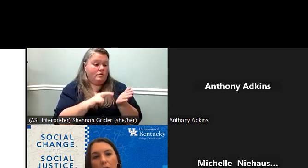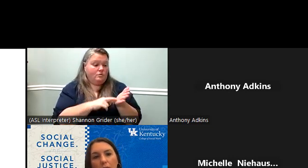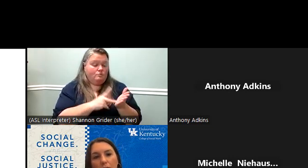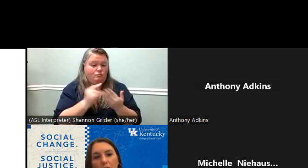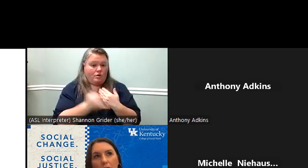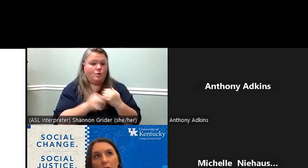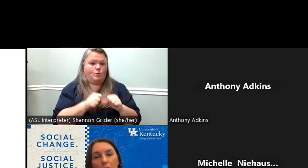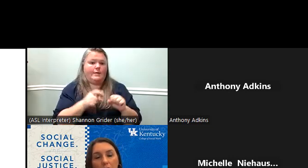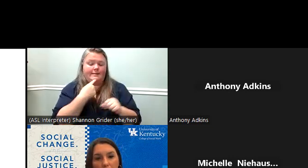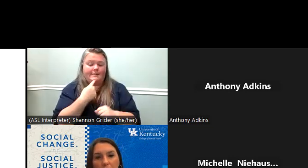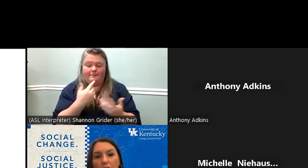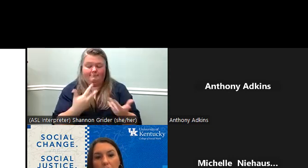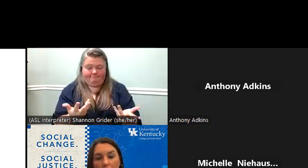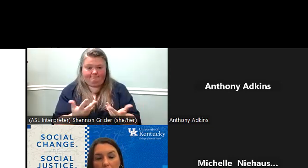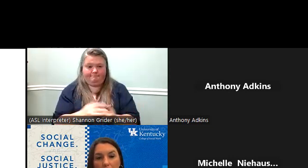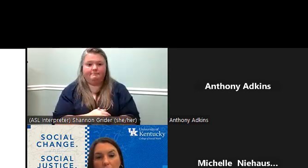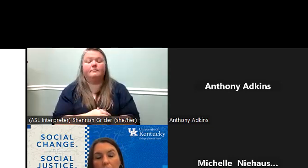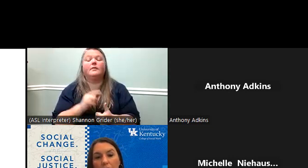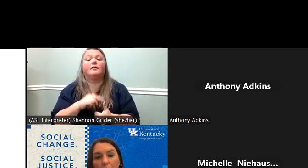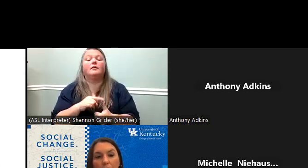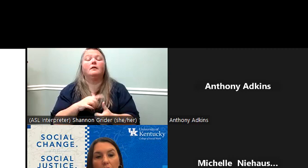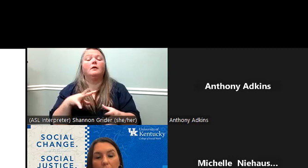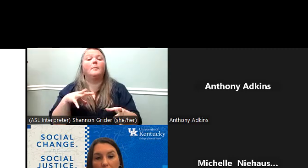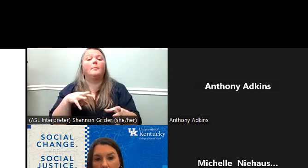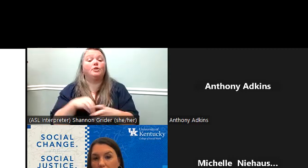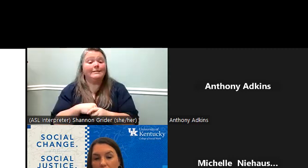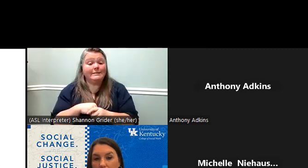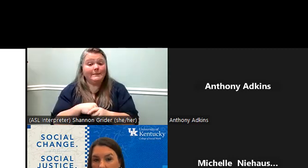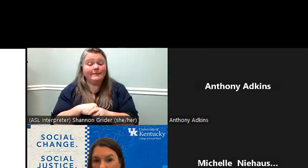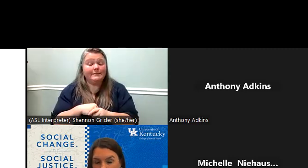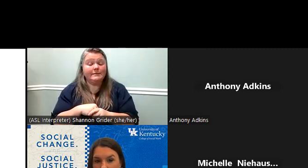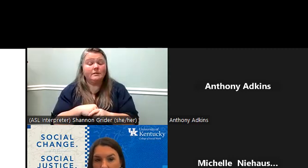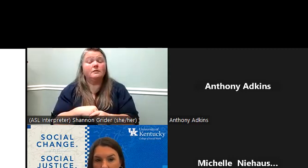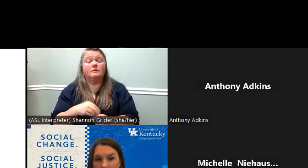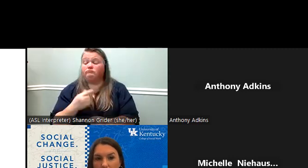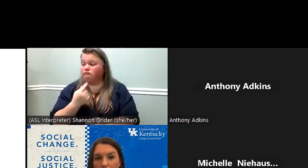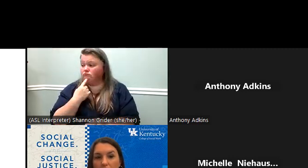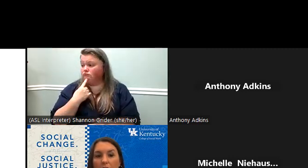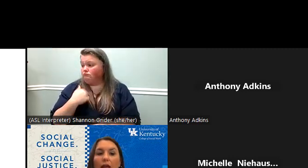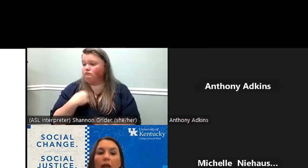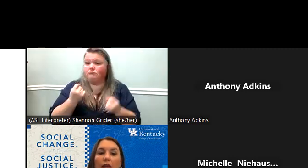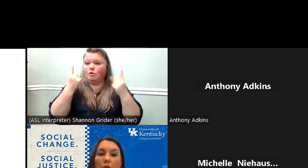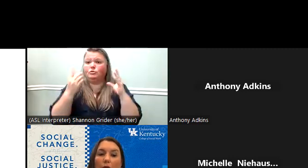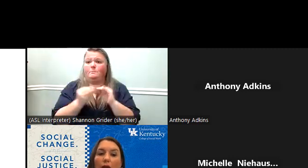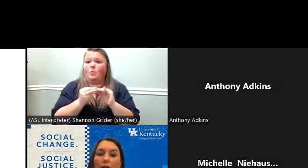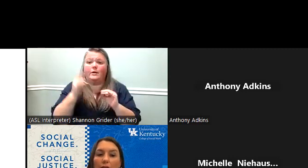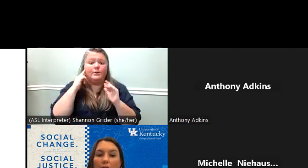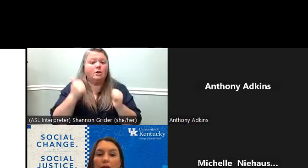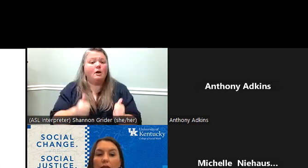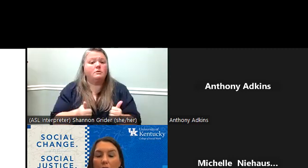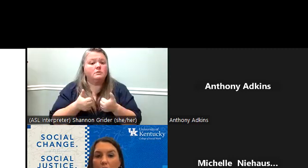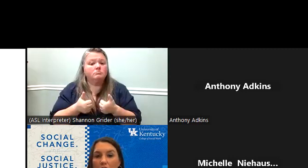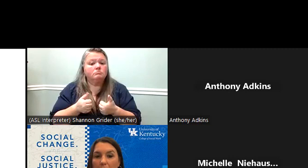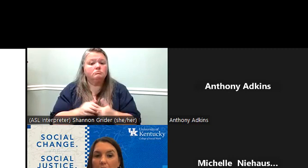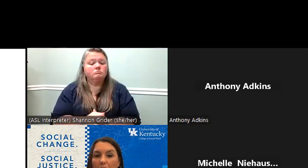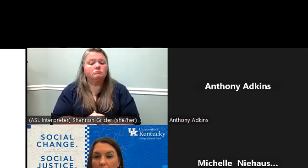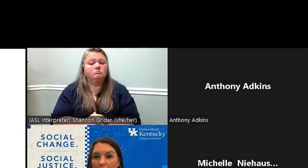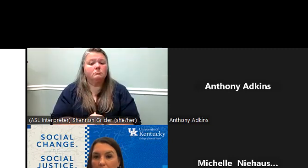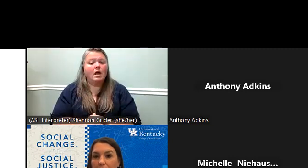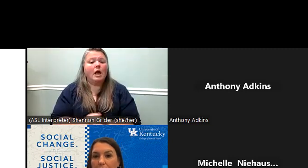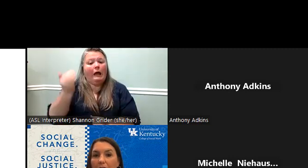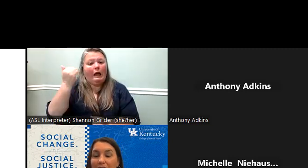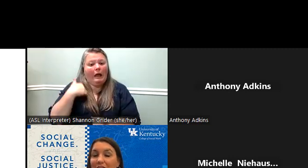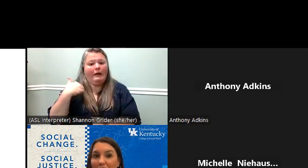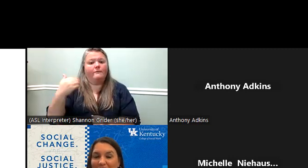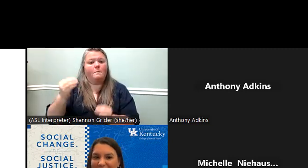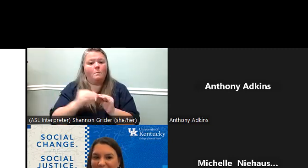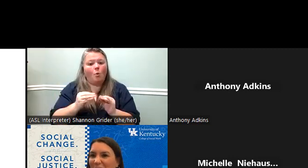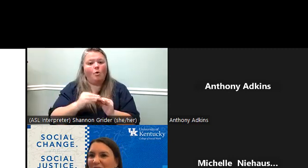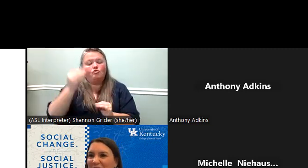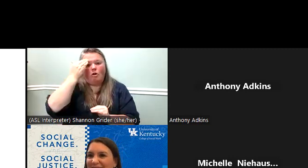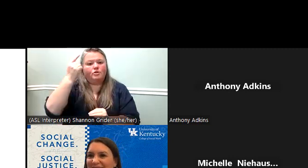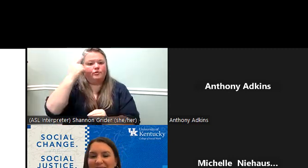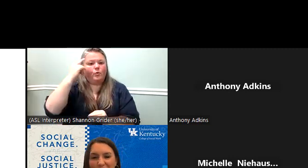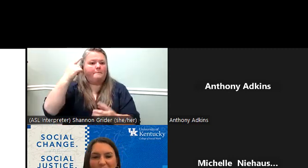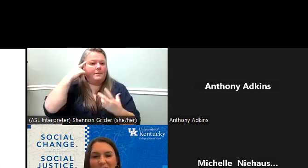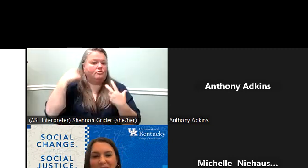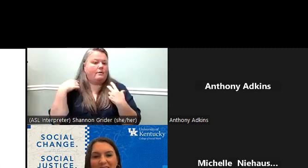HIGHER. WE ALSO WANT TO SEE THAT. SO THE TREND IS GOING IN THE RIGHT DIRECTION FOR INCREASING MENTAL HEALTH KNOWLEDGE. SO IN SUMMARY, THIS IS WHAT WE HAVE GATHERED